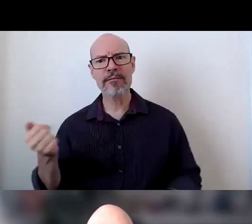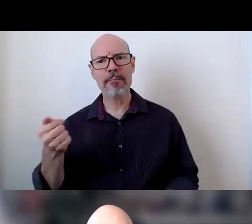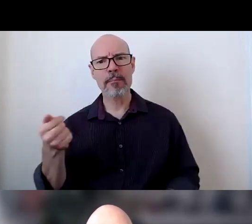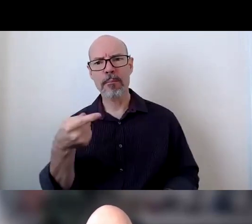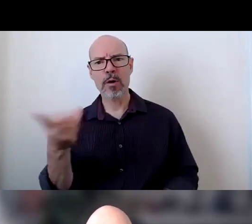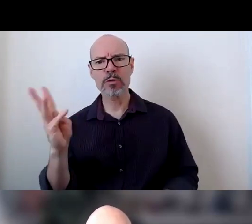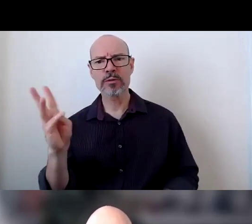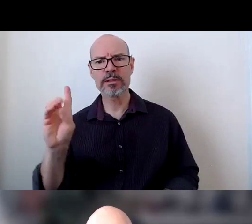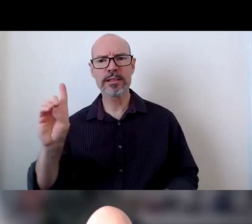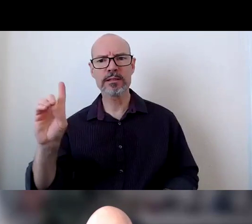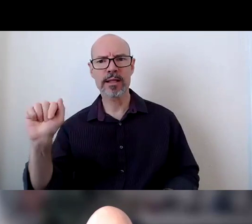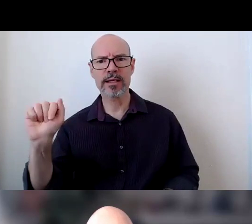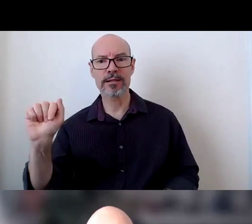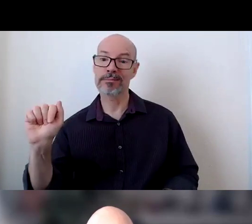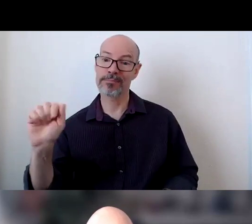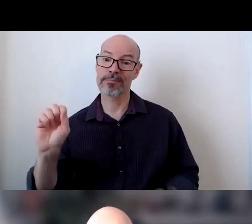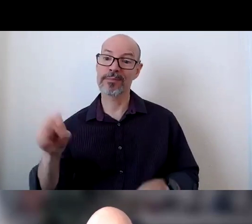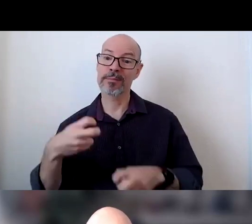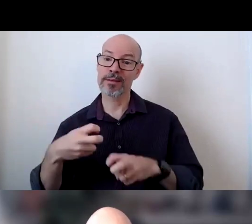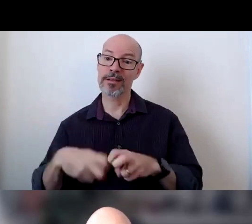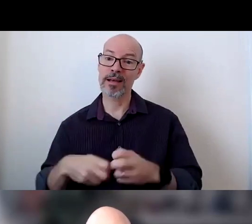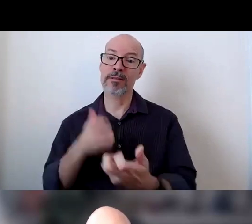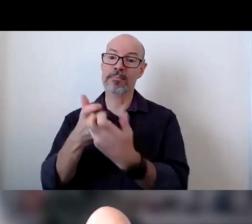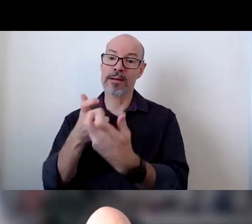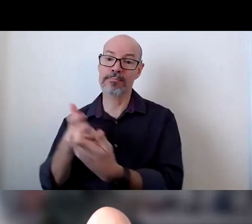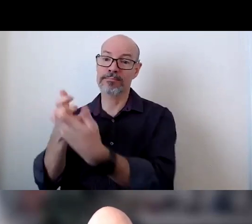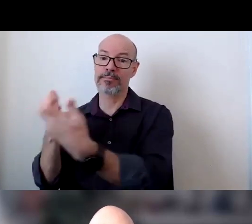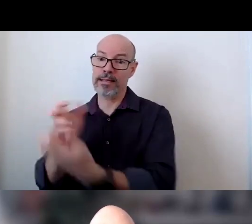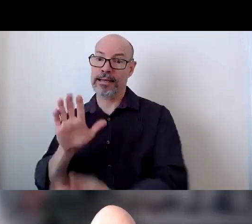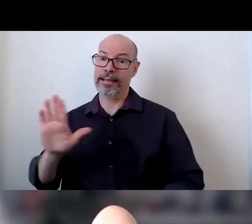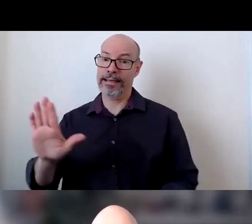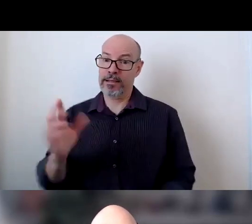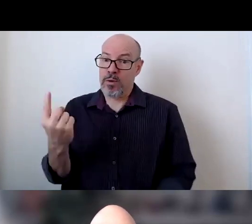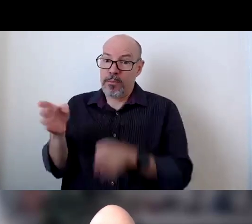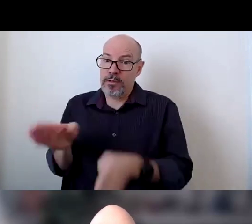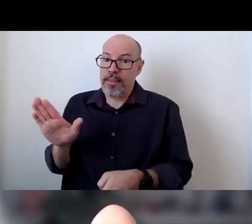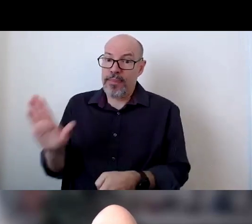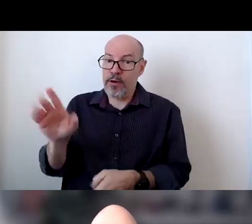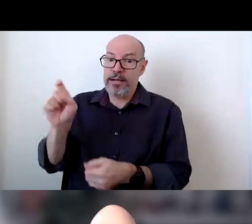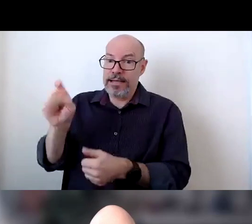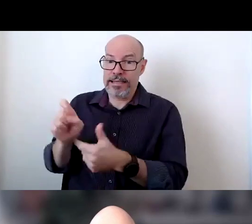make it a bit of a challenge to meet the needs.